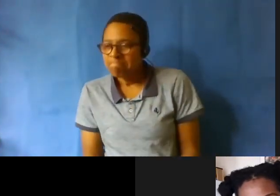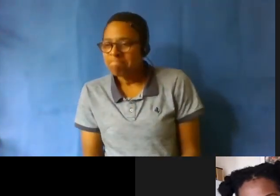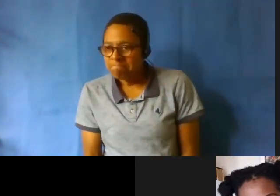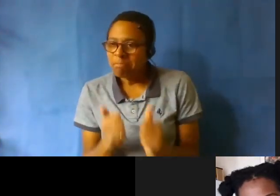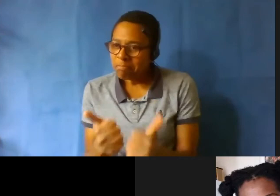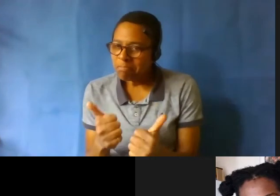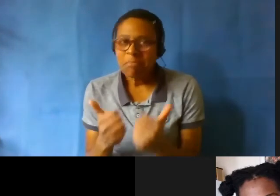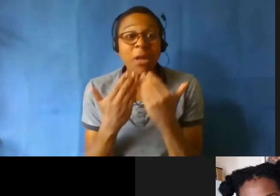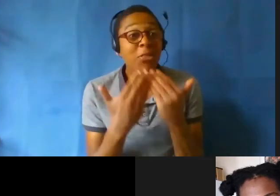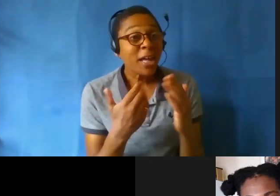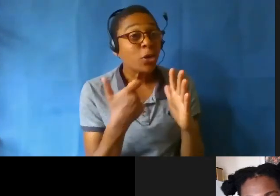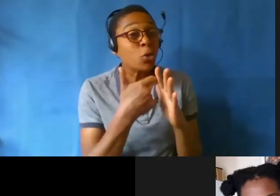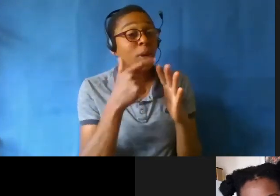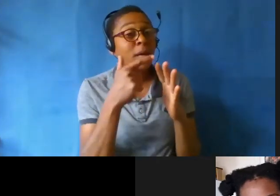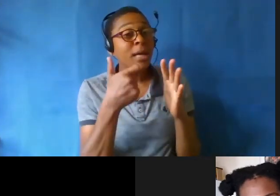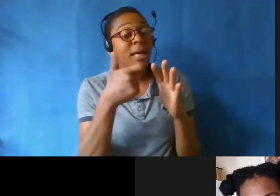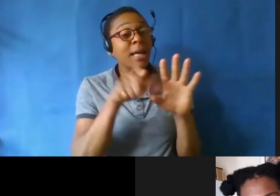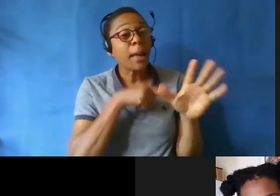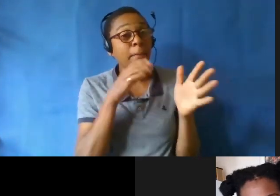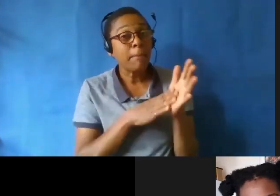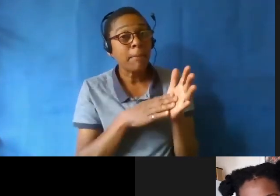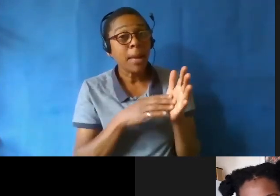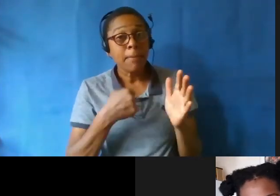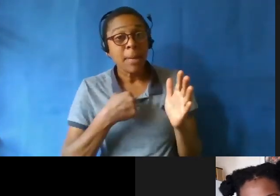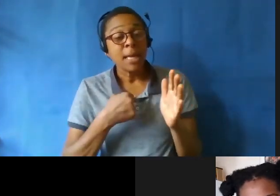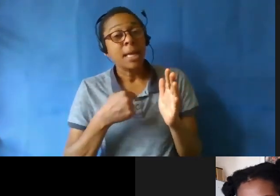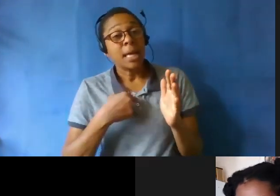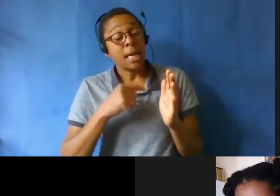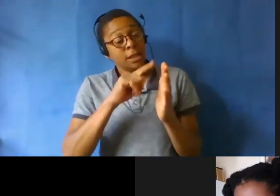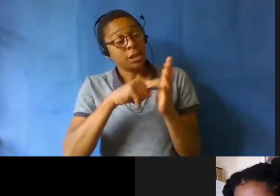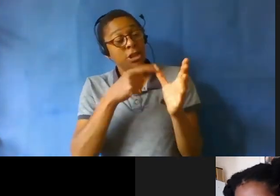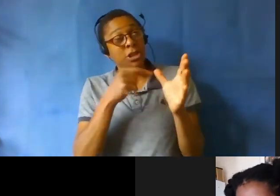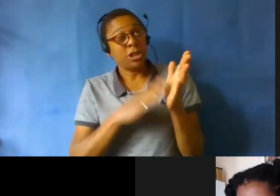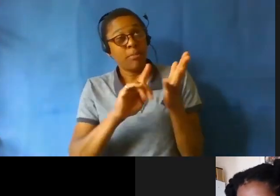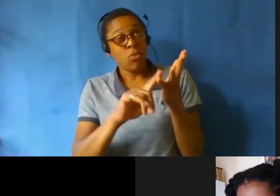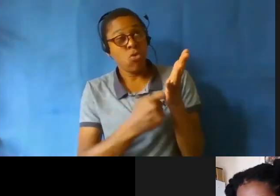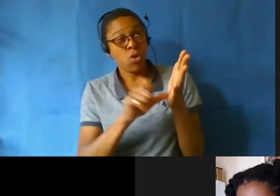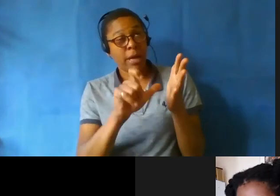so much yeah so my name is Jumoke and what we wanted to talk about today or